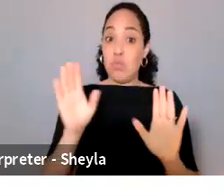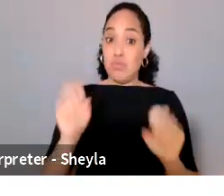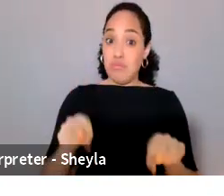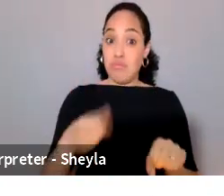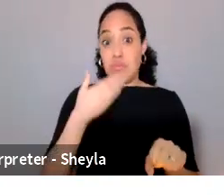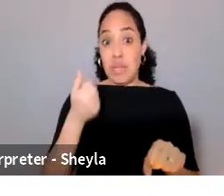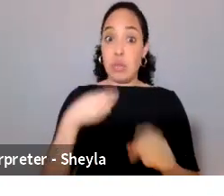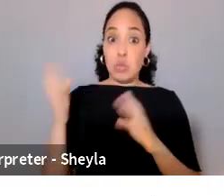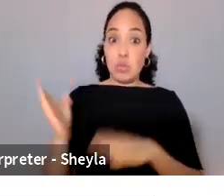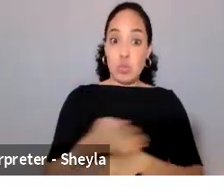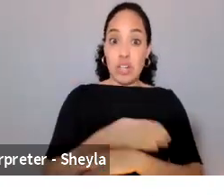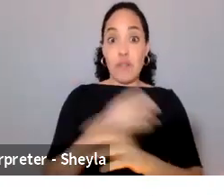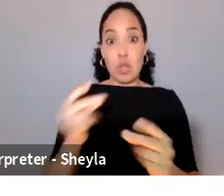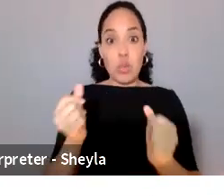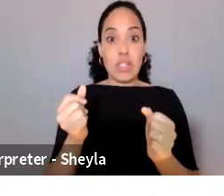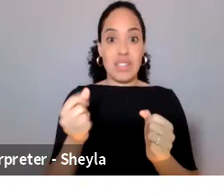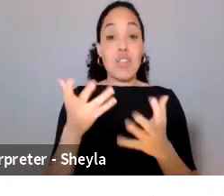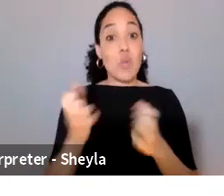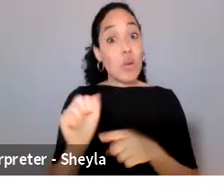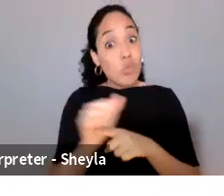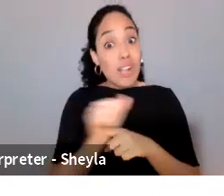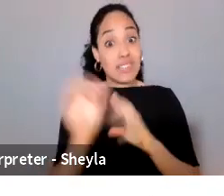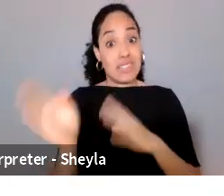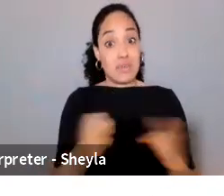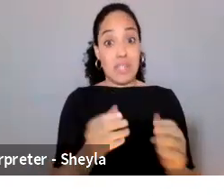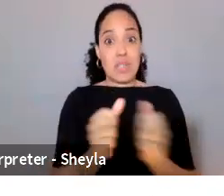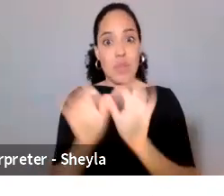and you'll want to practice these plans with your family and housemates so everyone knows their role